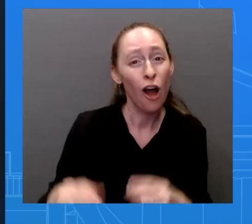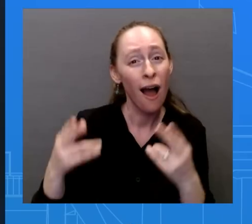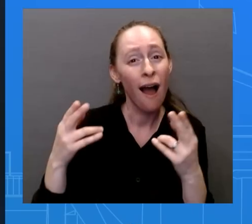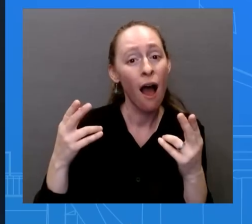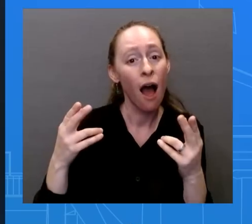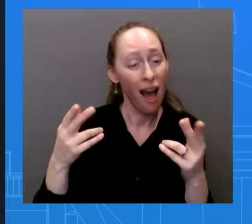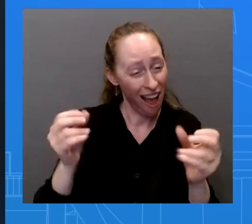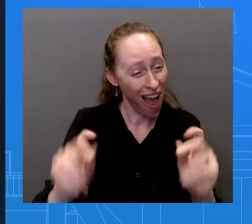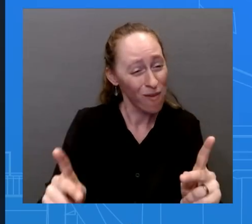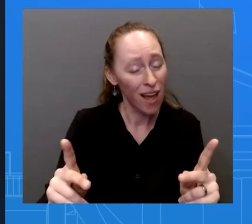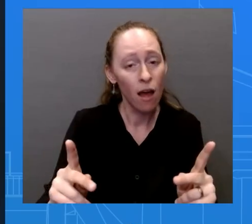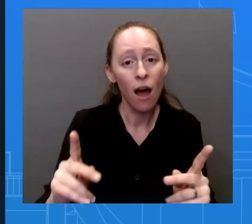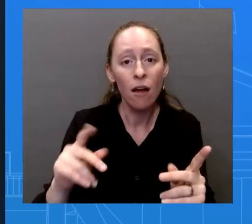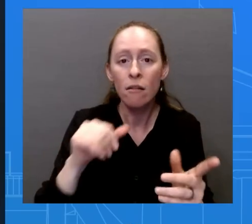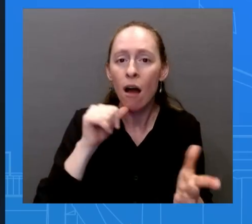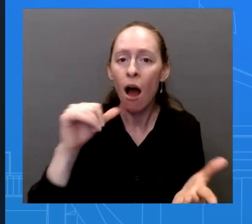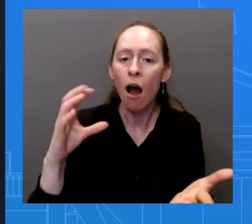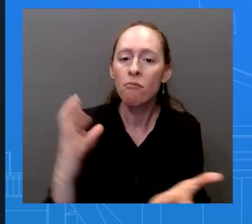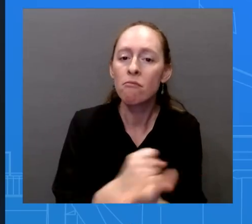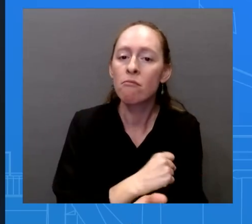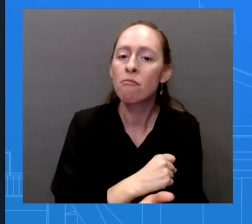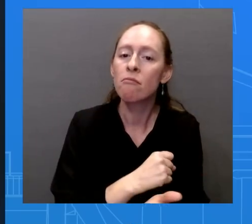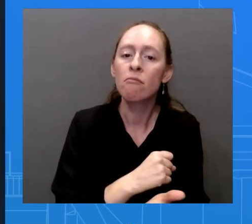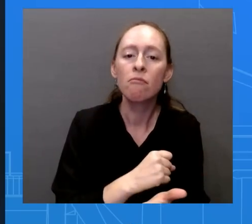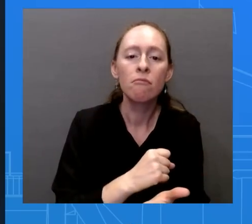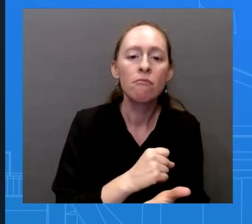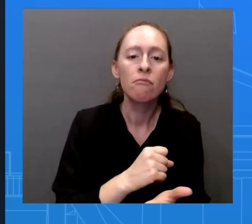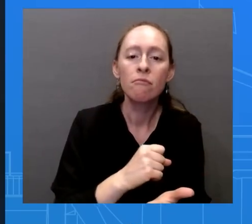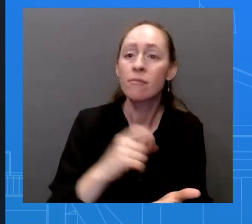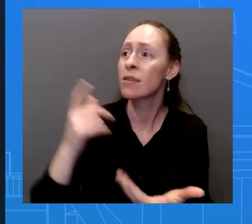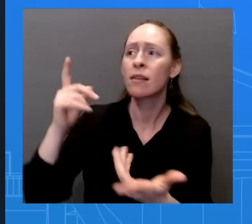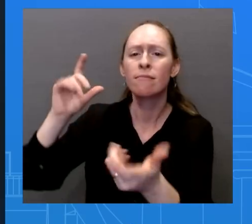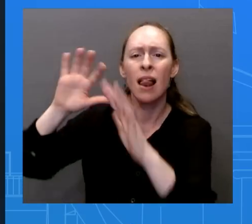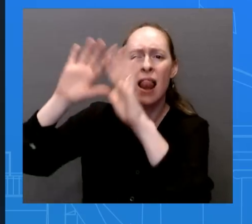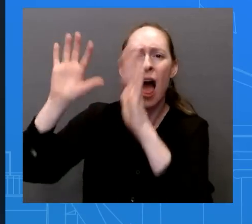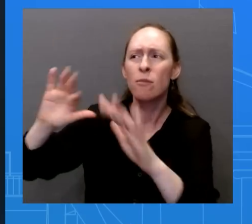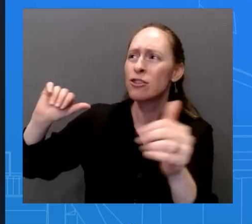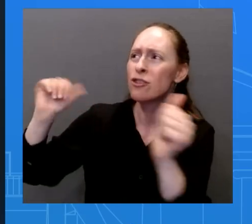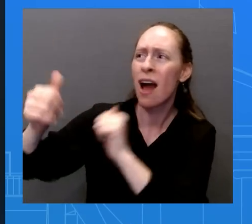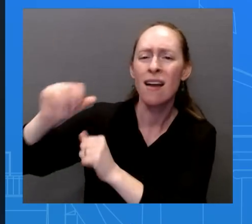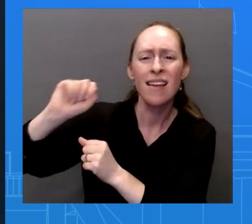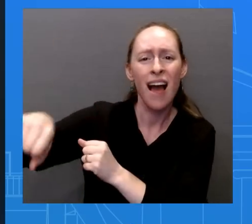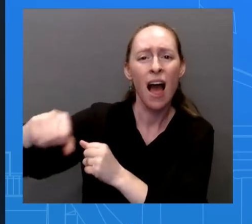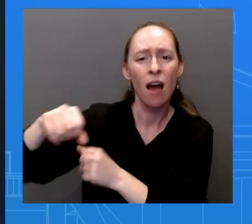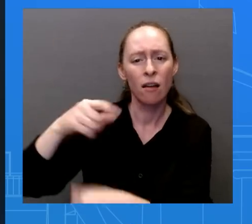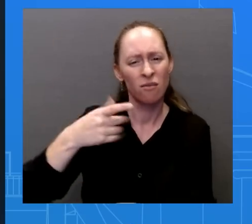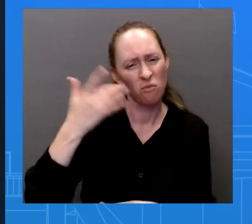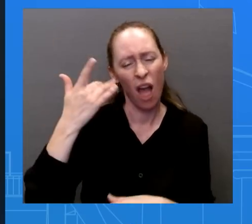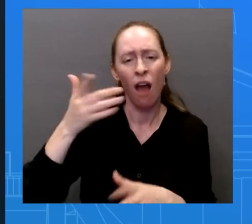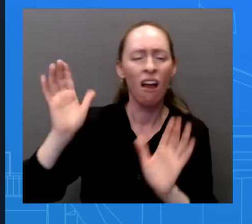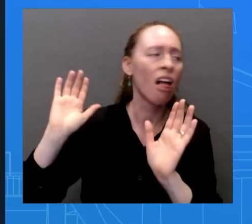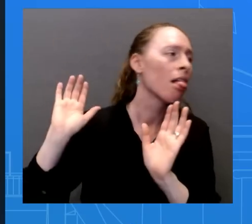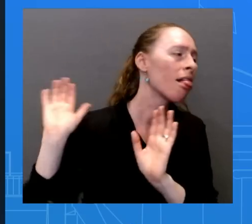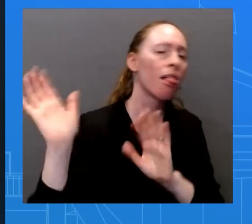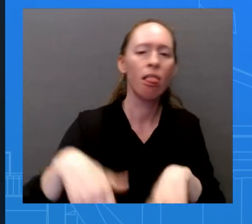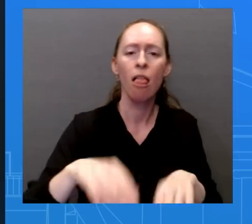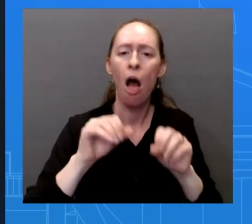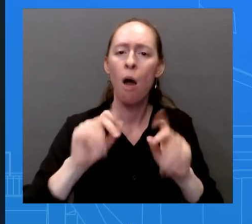and an investment in a way that we have not seen? And so that's how we see, kind of, the important progress that we've made.